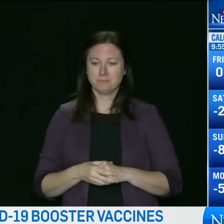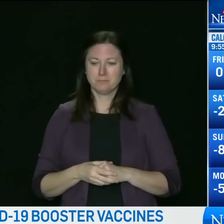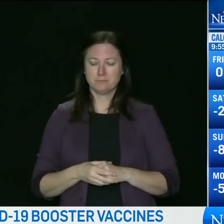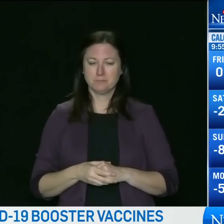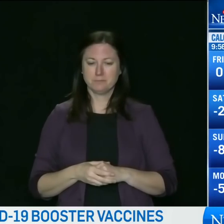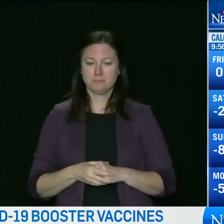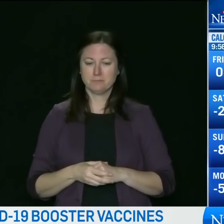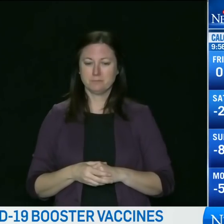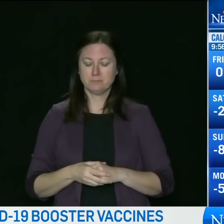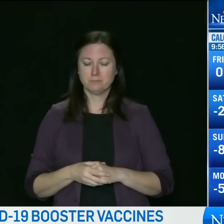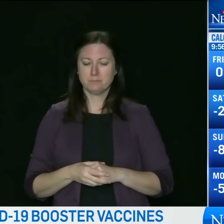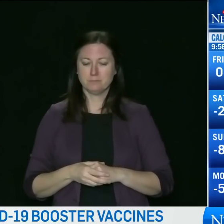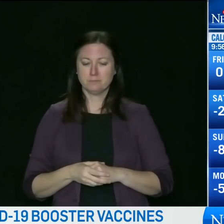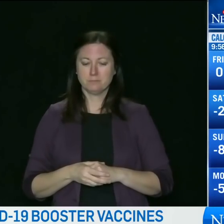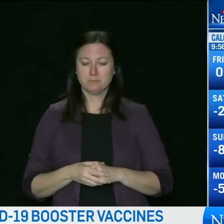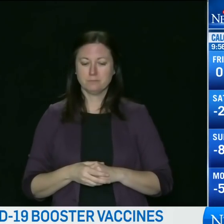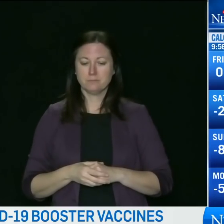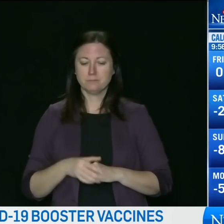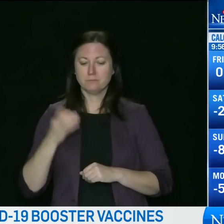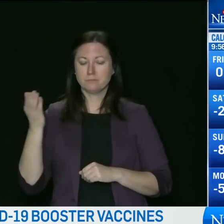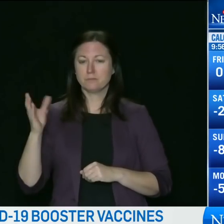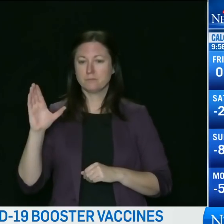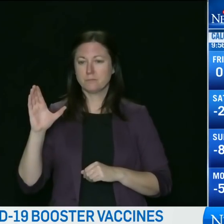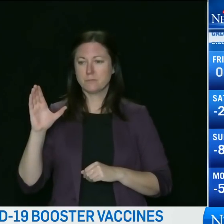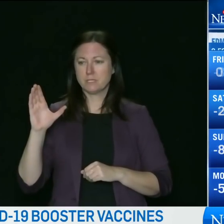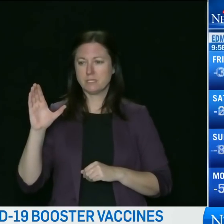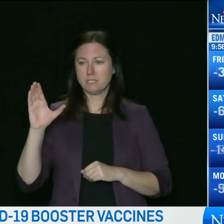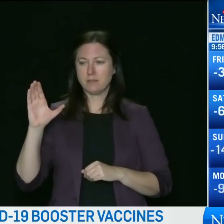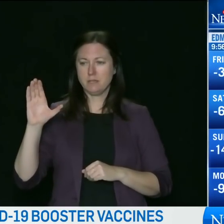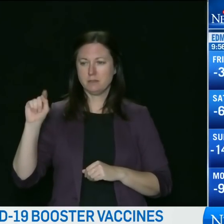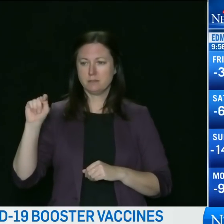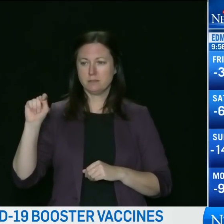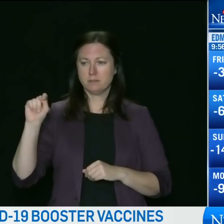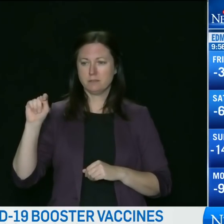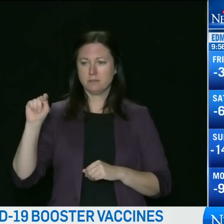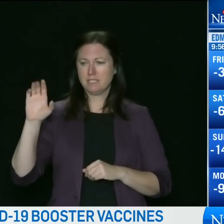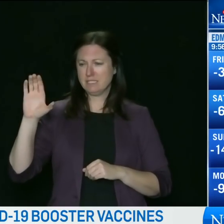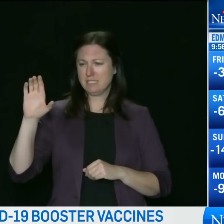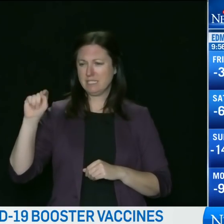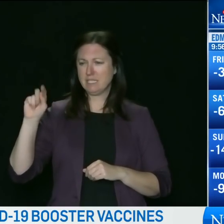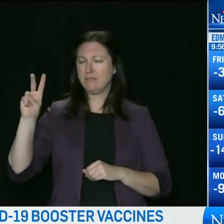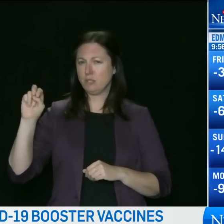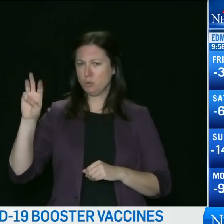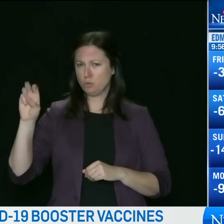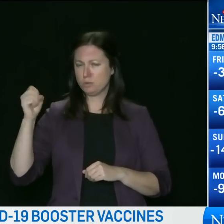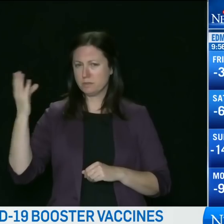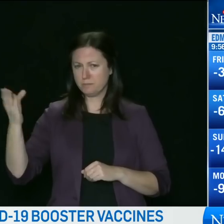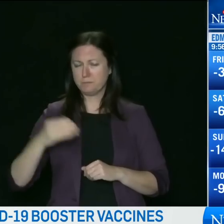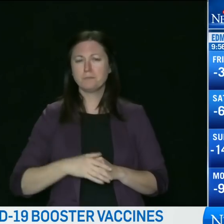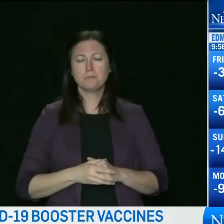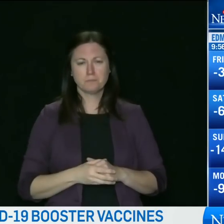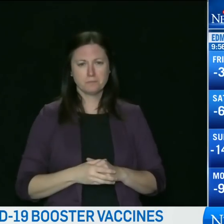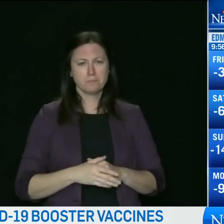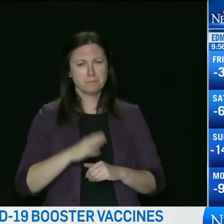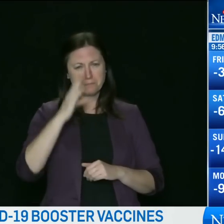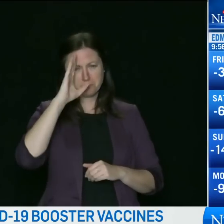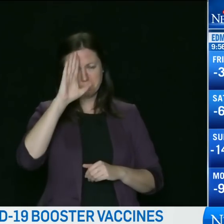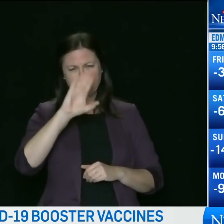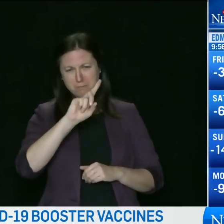QUESTION AND ANSWER.